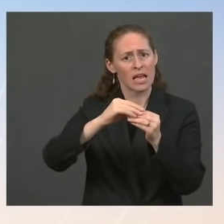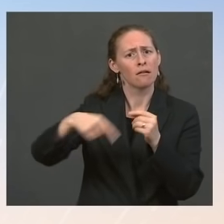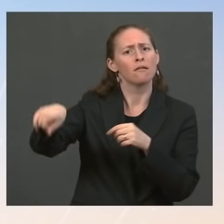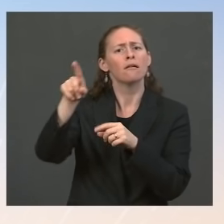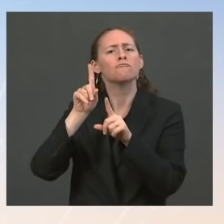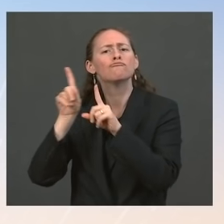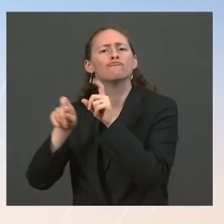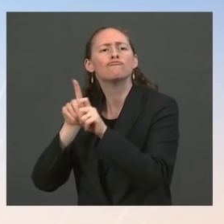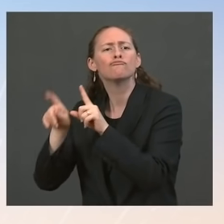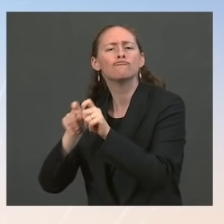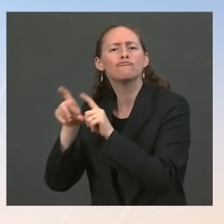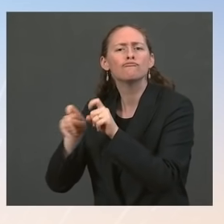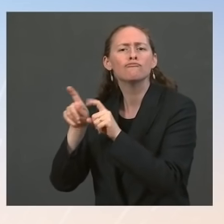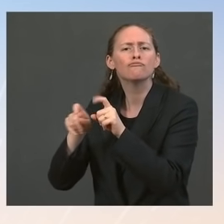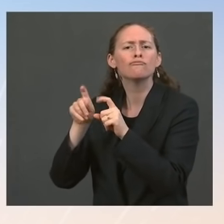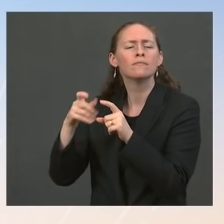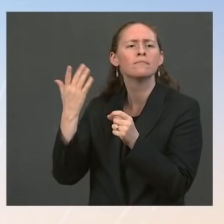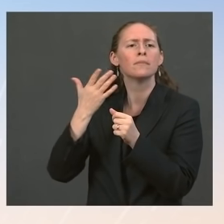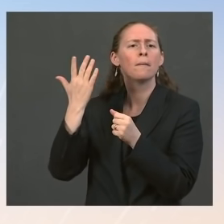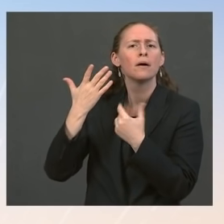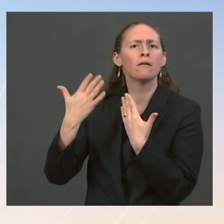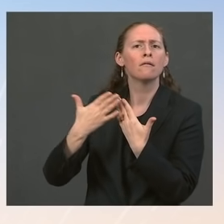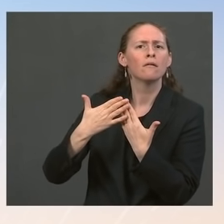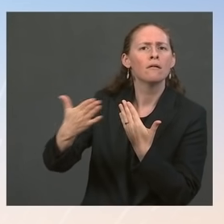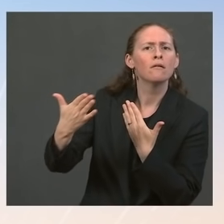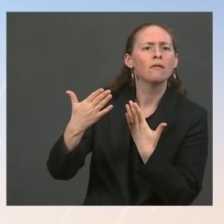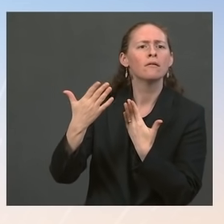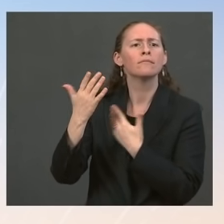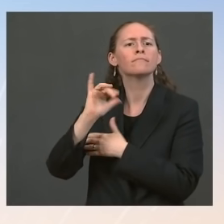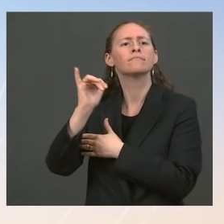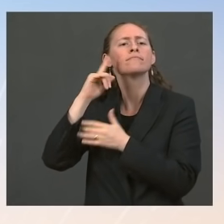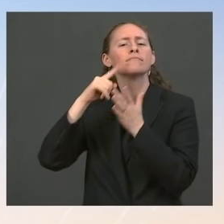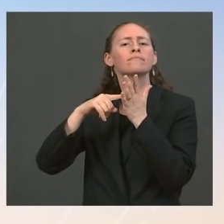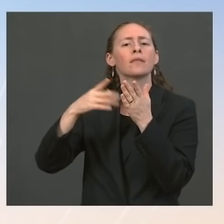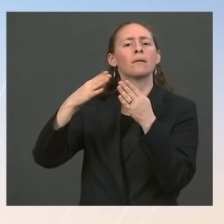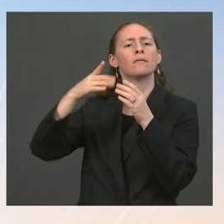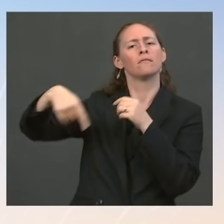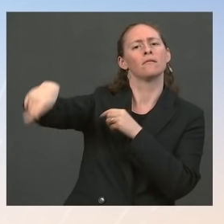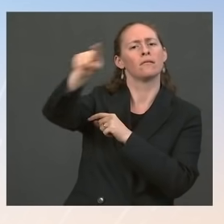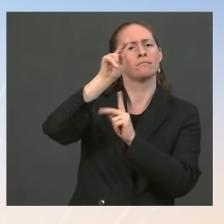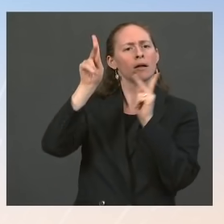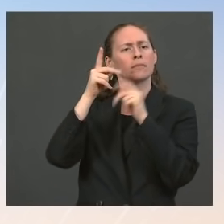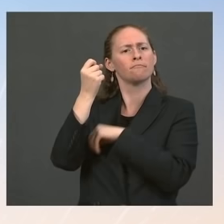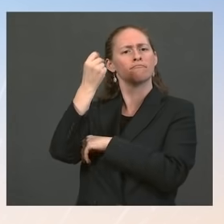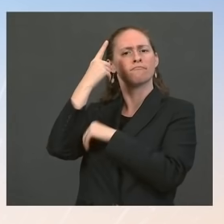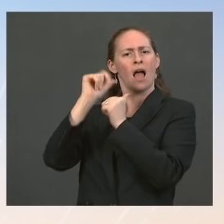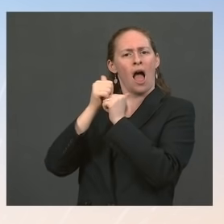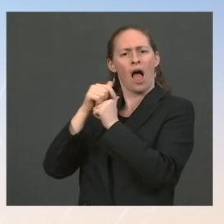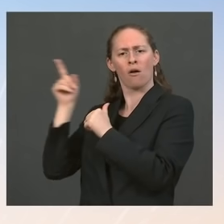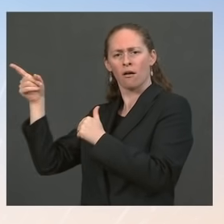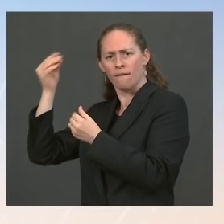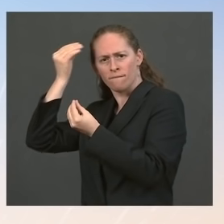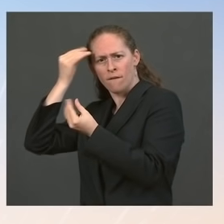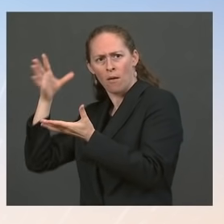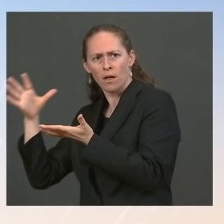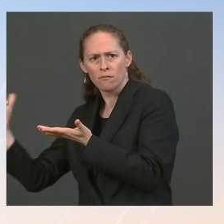Can they understand how the President will use that kind of information when we see there's a conflict between what the generals were saying